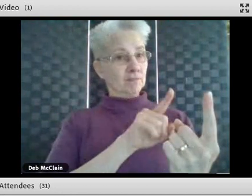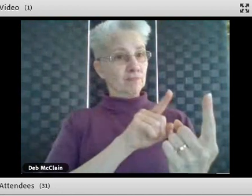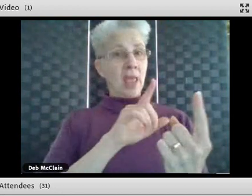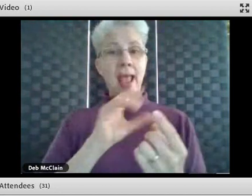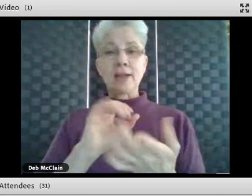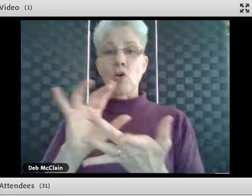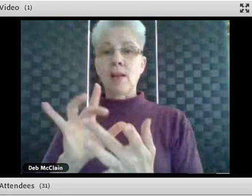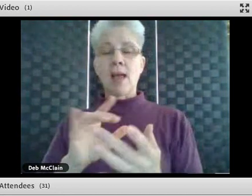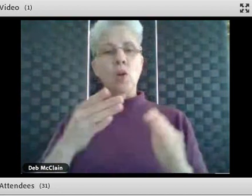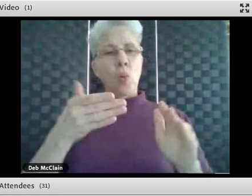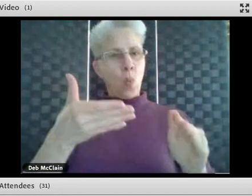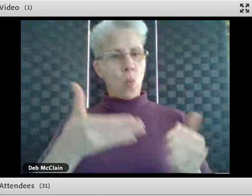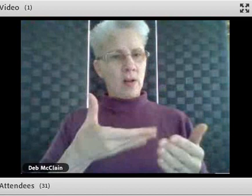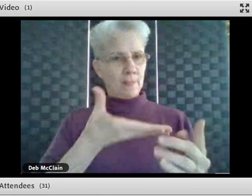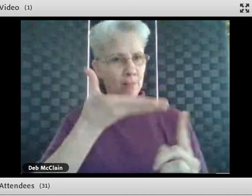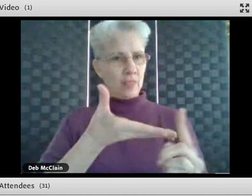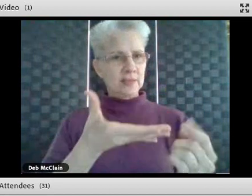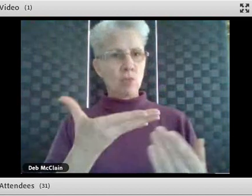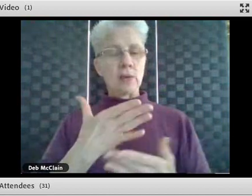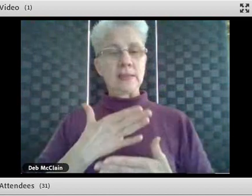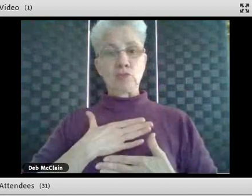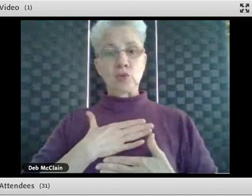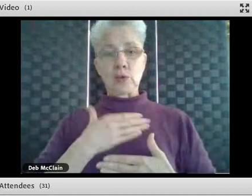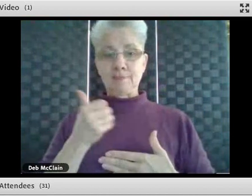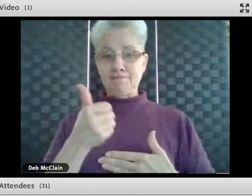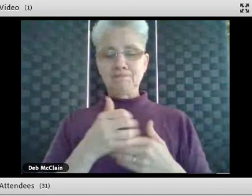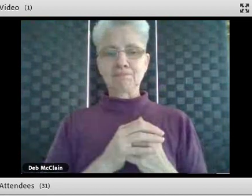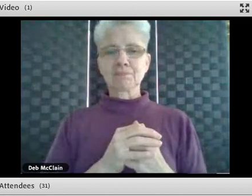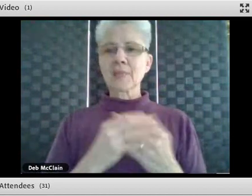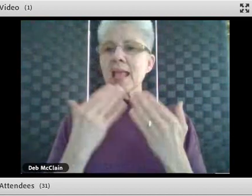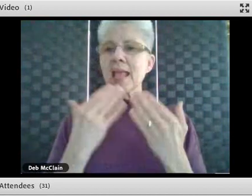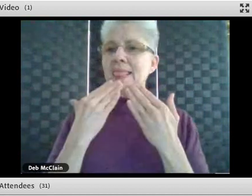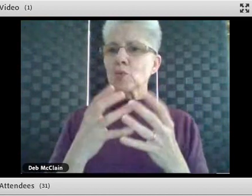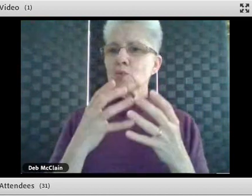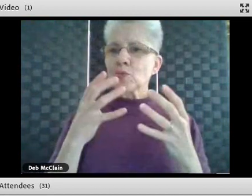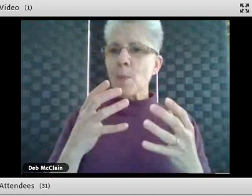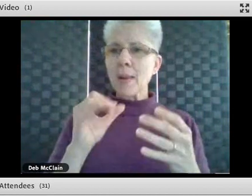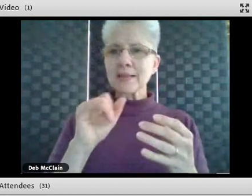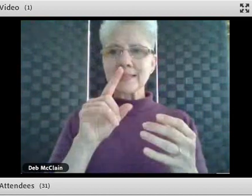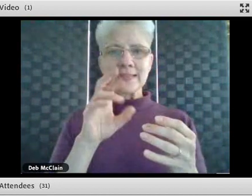Please welcome Karen and enjoy her webinar this morning. Karen? All right, thank you so much, Taylor.